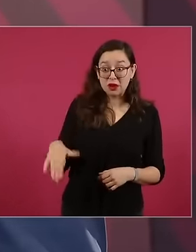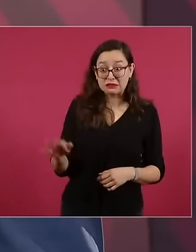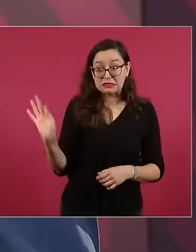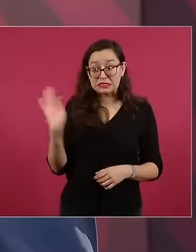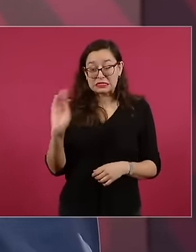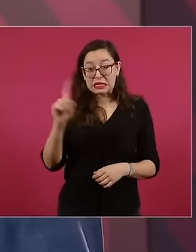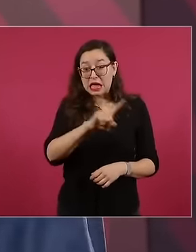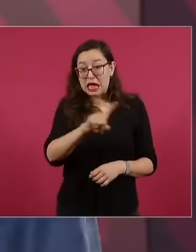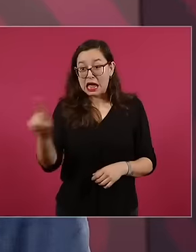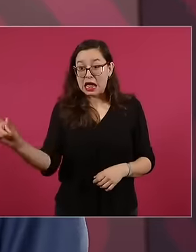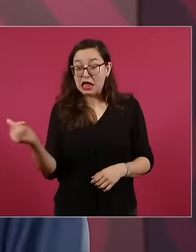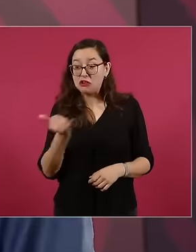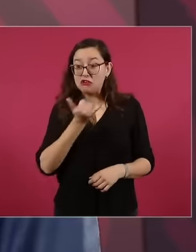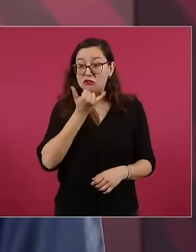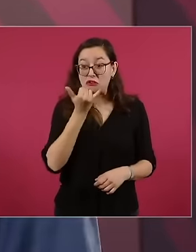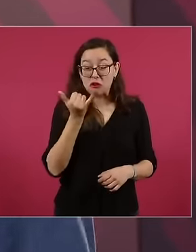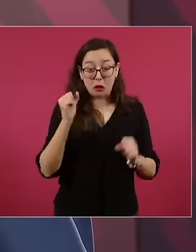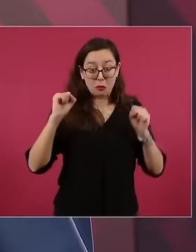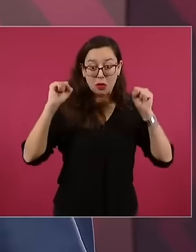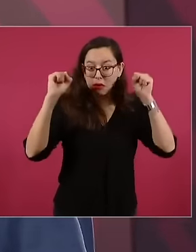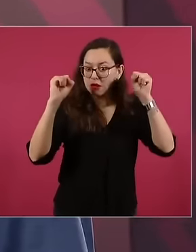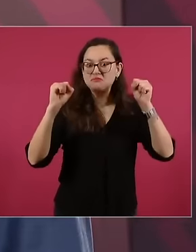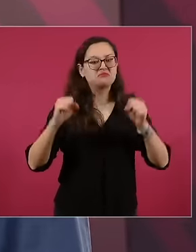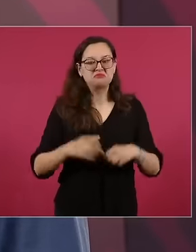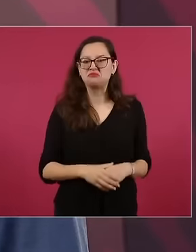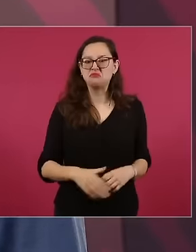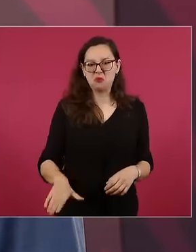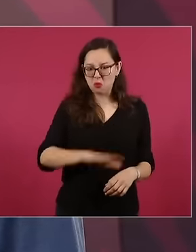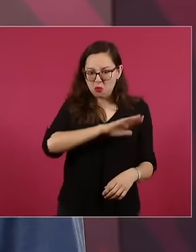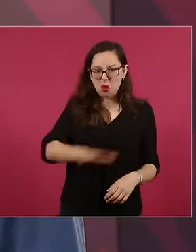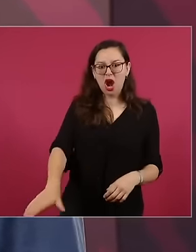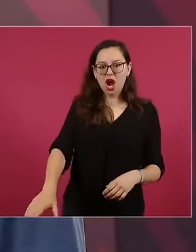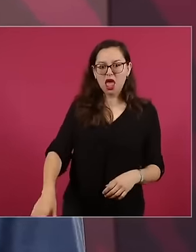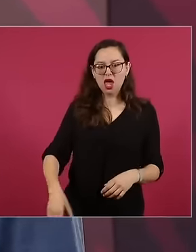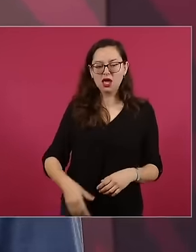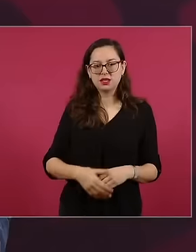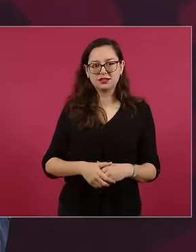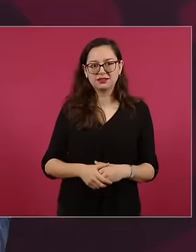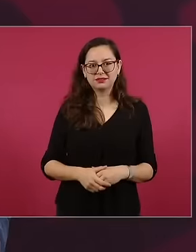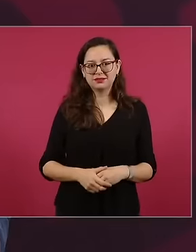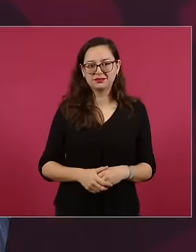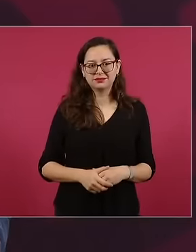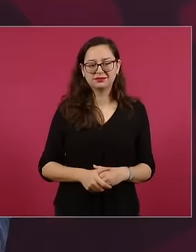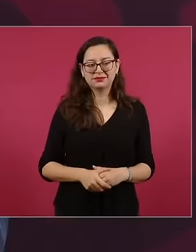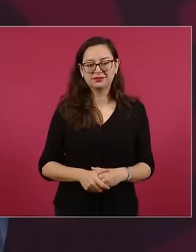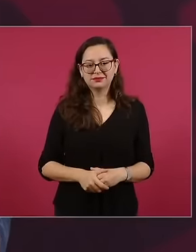die and